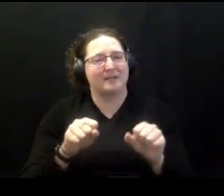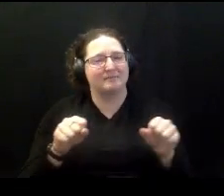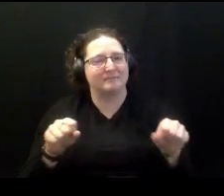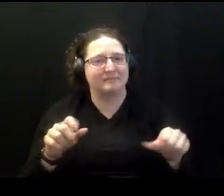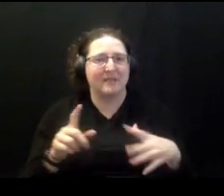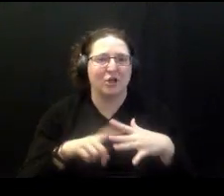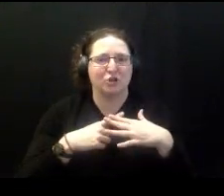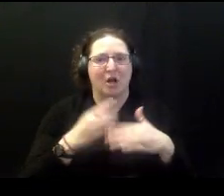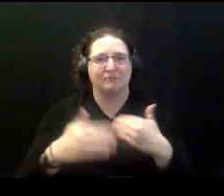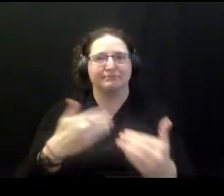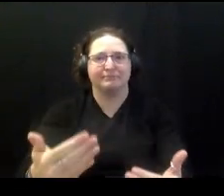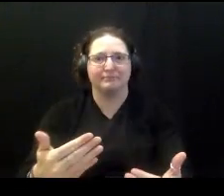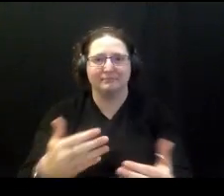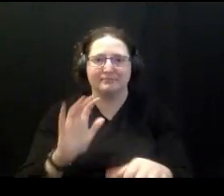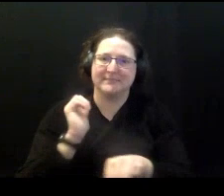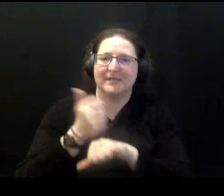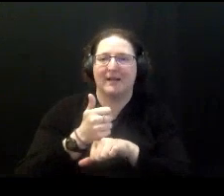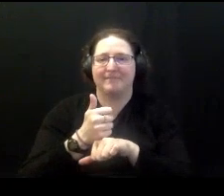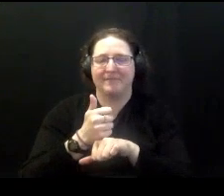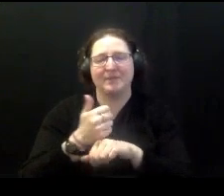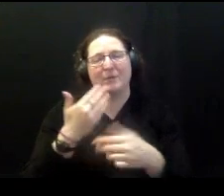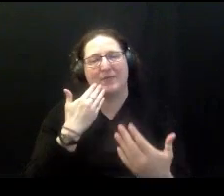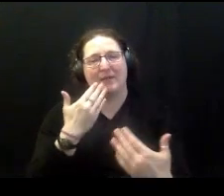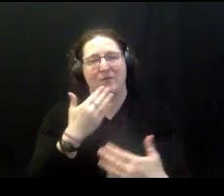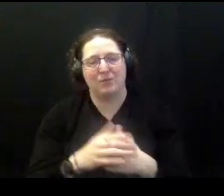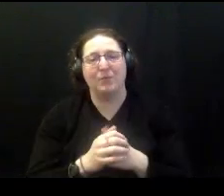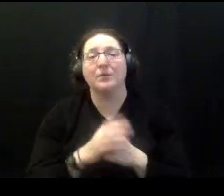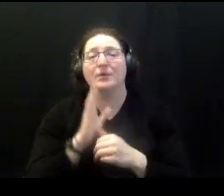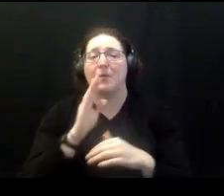very much and we will get going here. [suggestion from participant for the speaker to slow down]